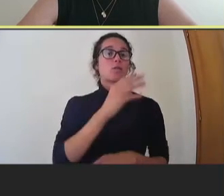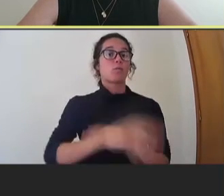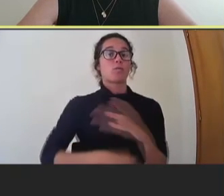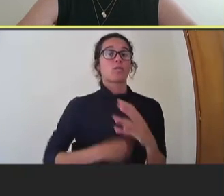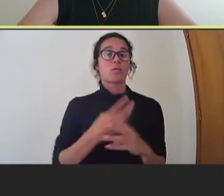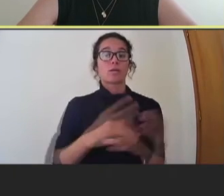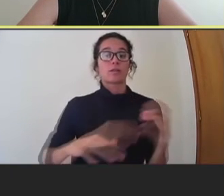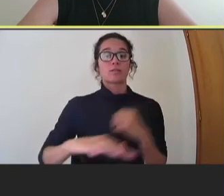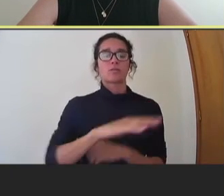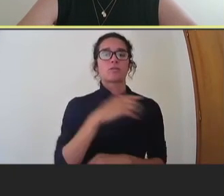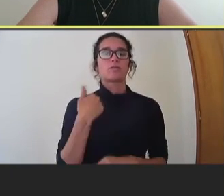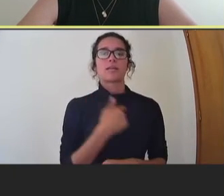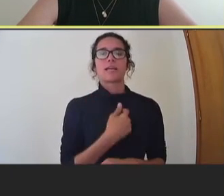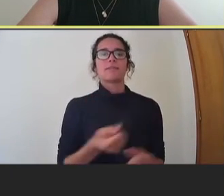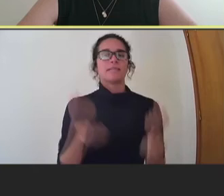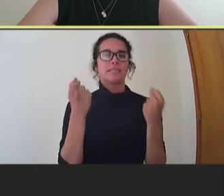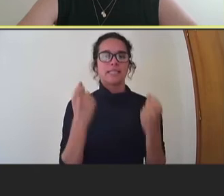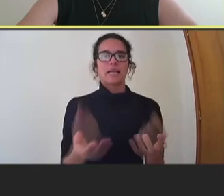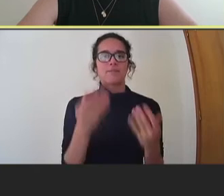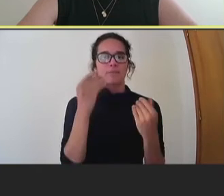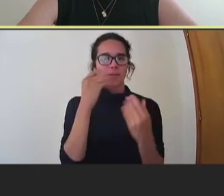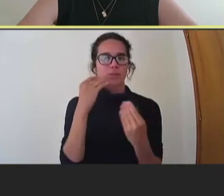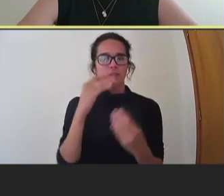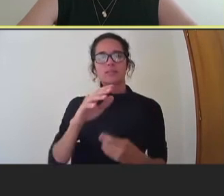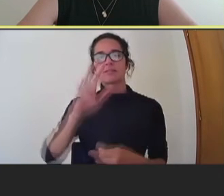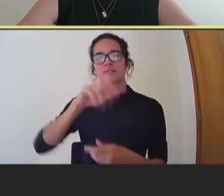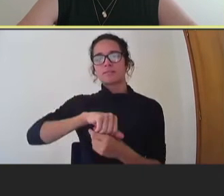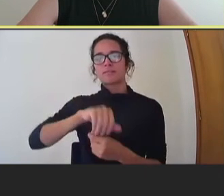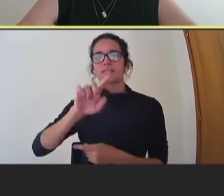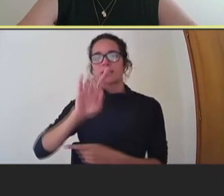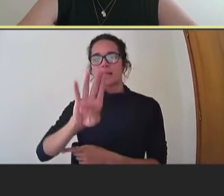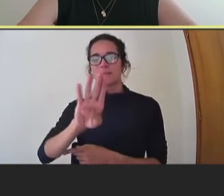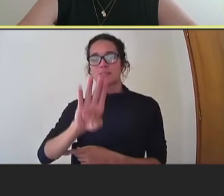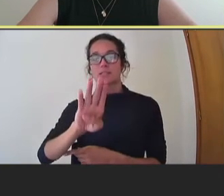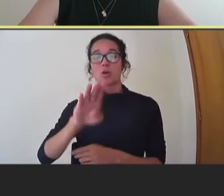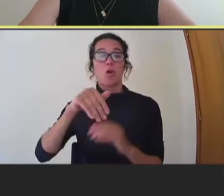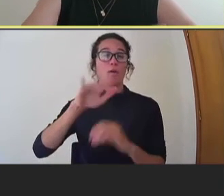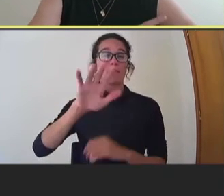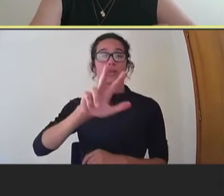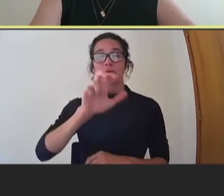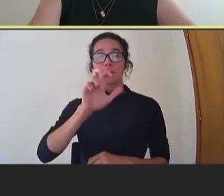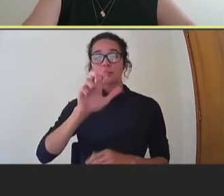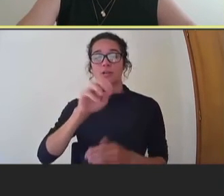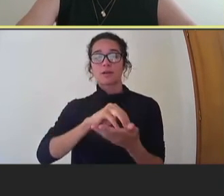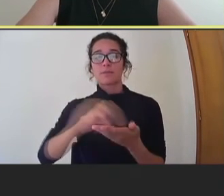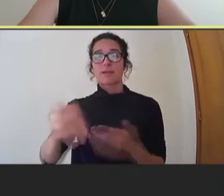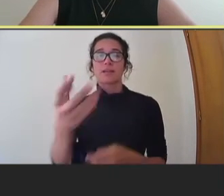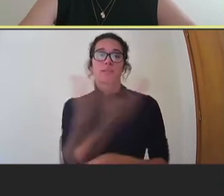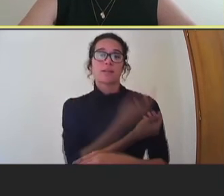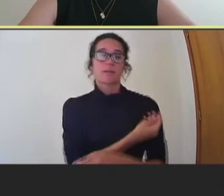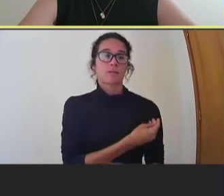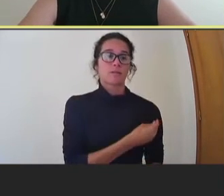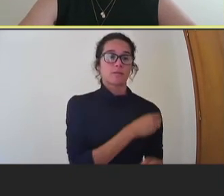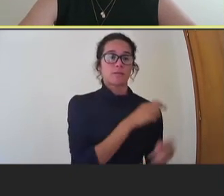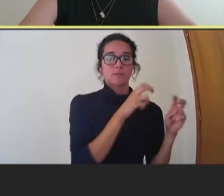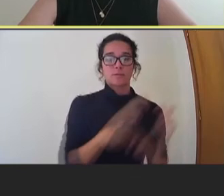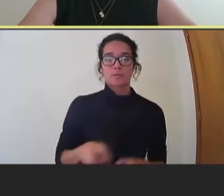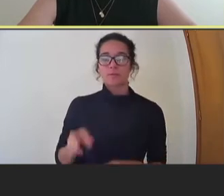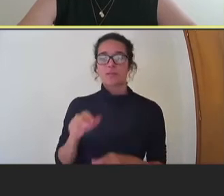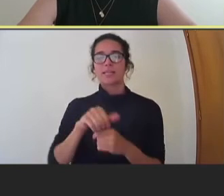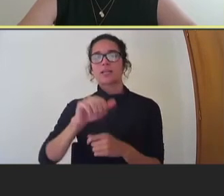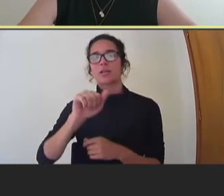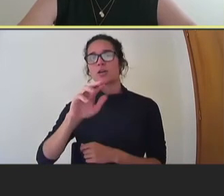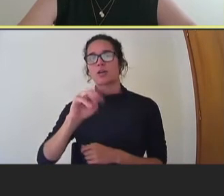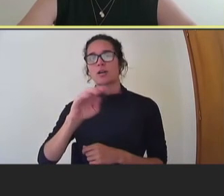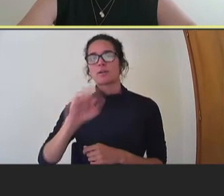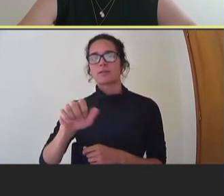database. To date, over 300 million doses have gone into arms. And then we look to the future.